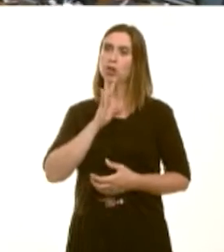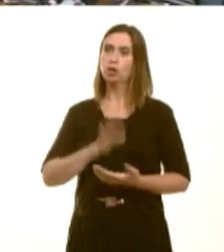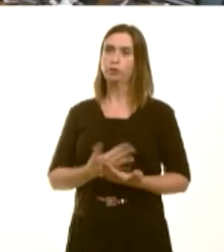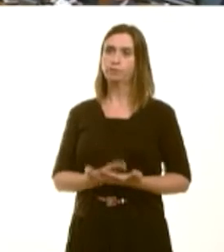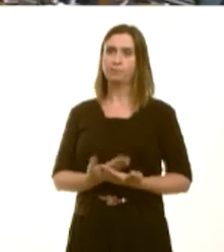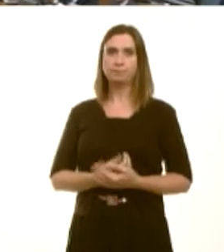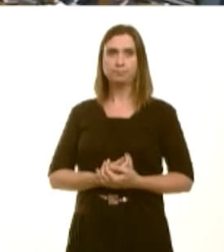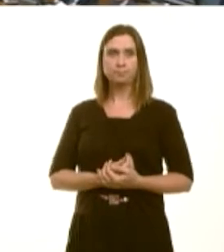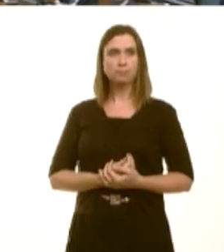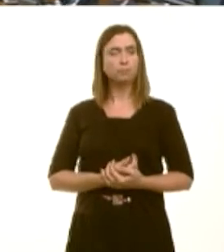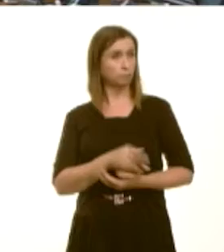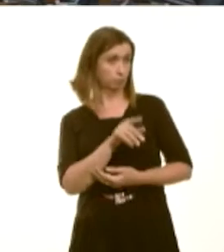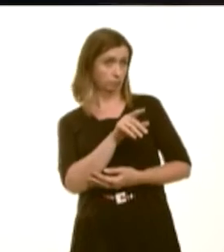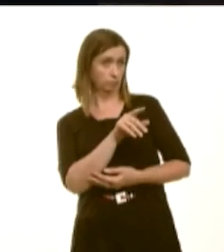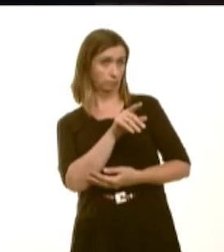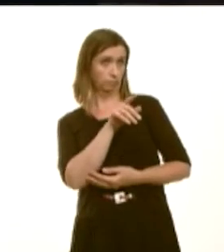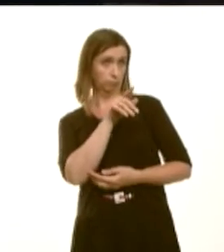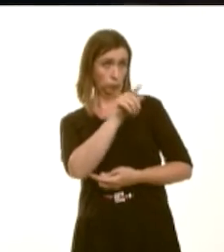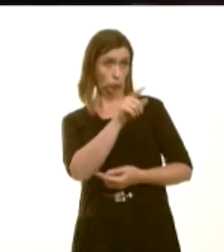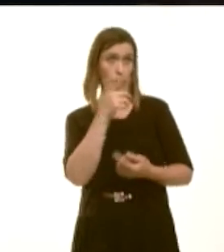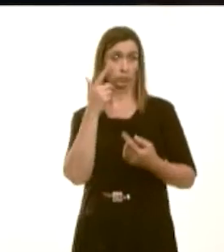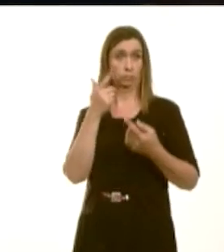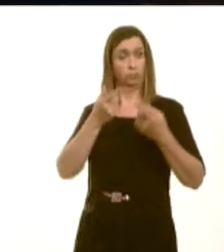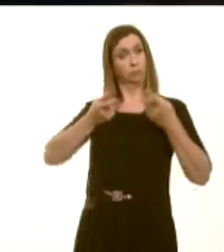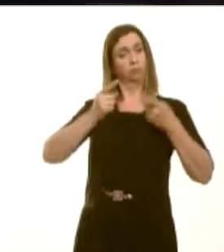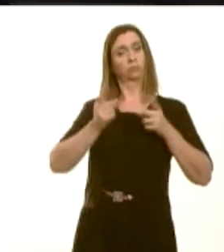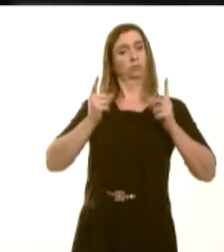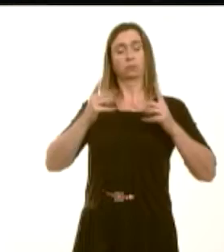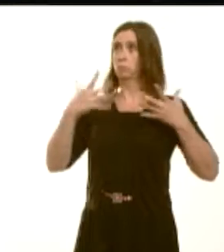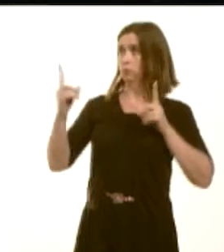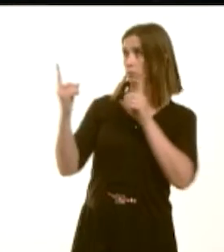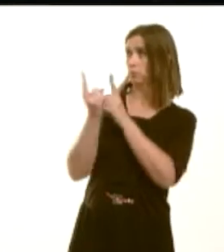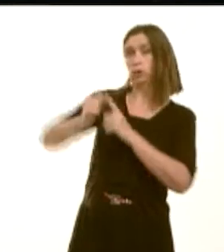What issues did the First Minister and the Scottish First Minister discuss at their latest meeting?